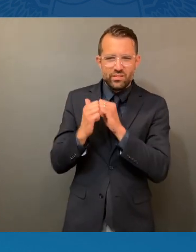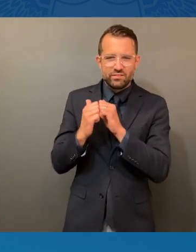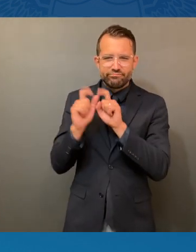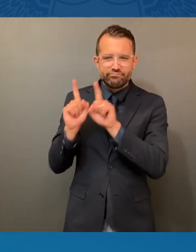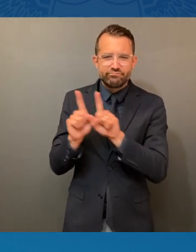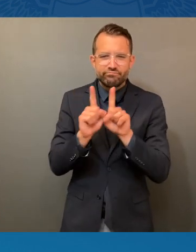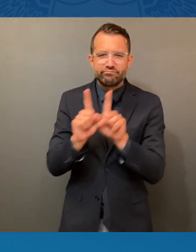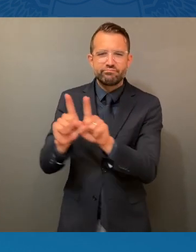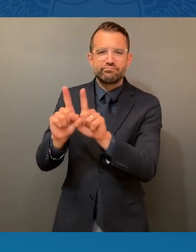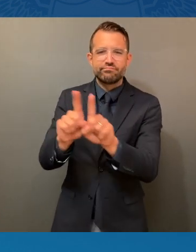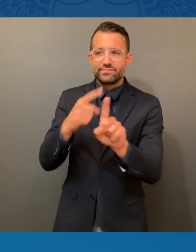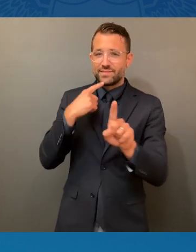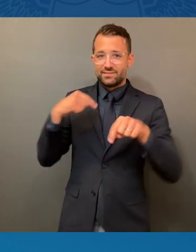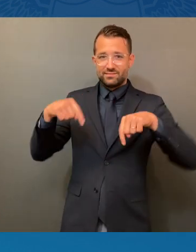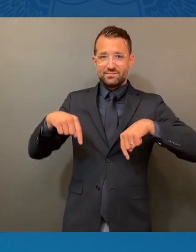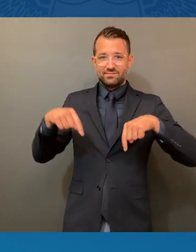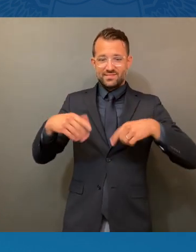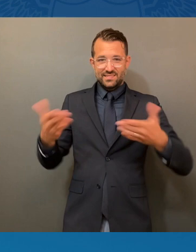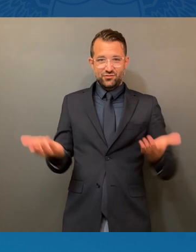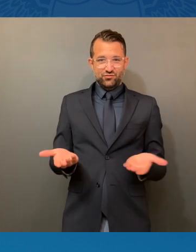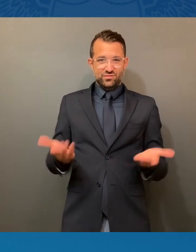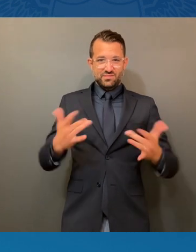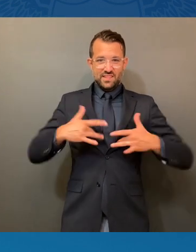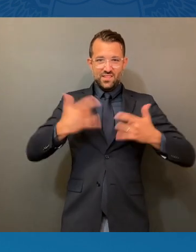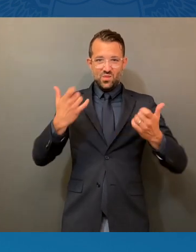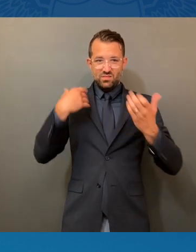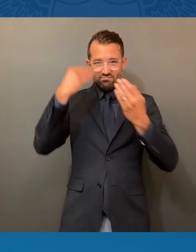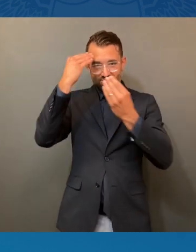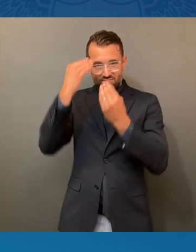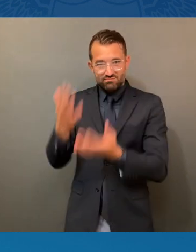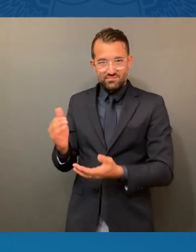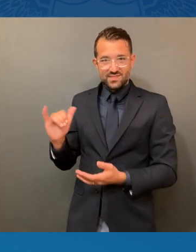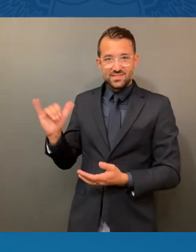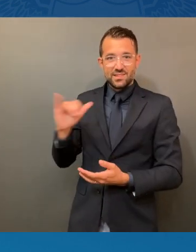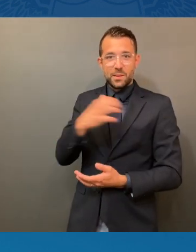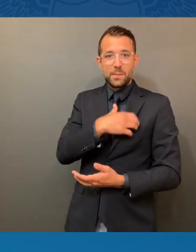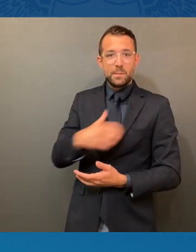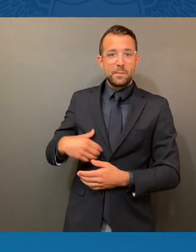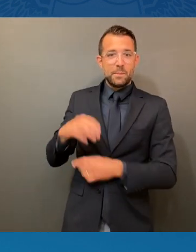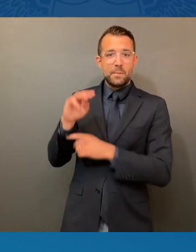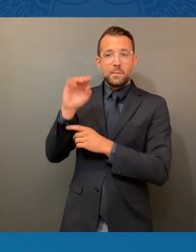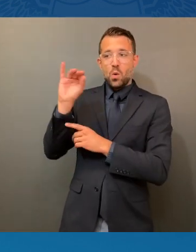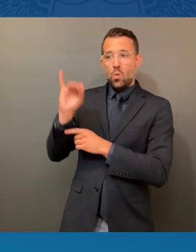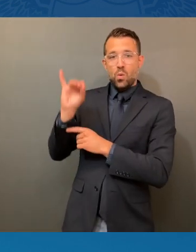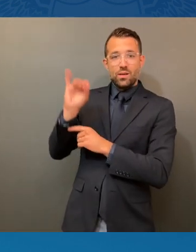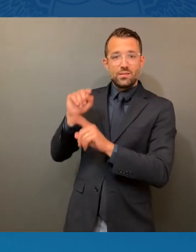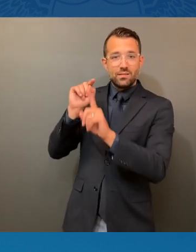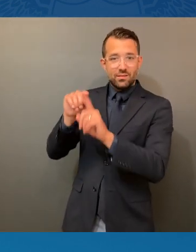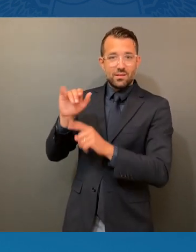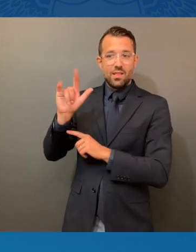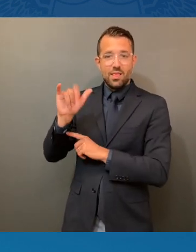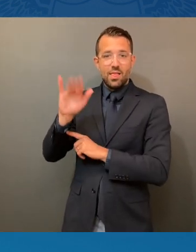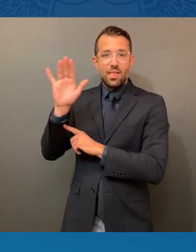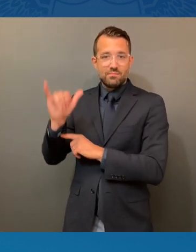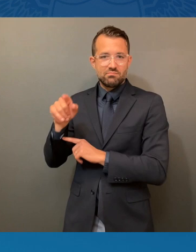that as mayor of Oakland, Libby, you have been such a fighter. And I'm telling you -- like,